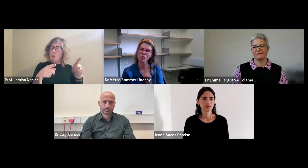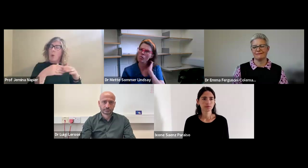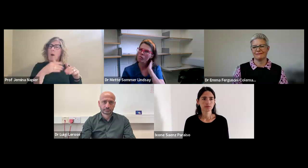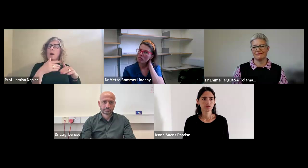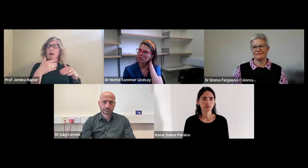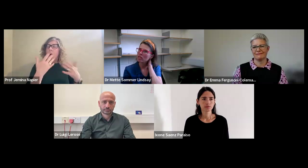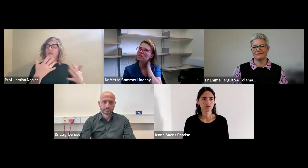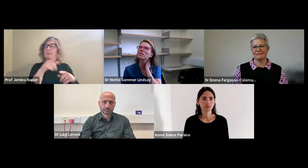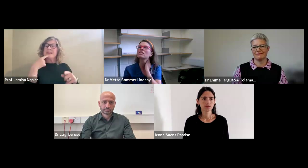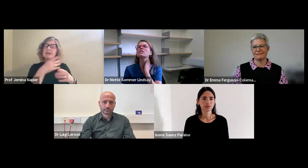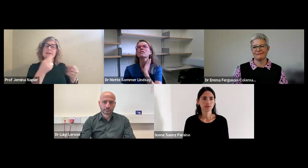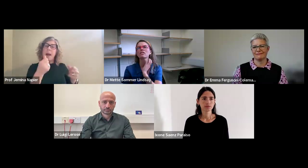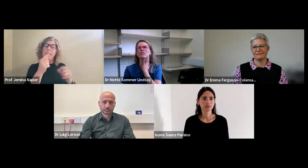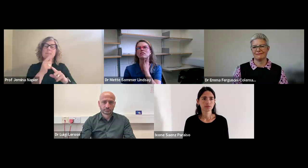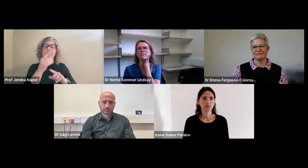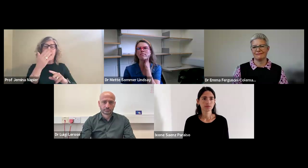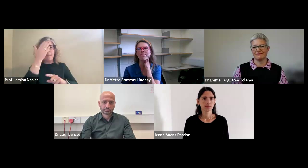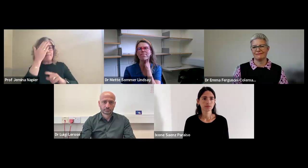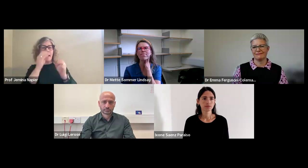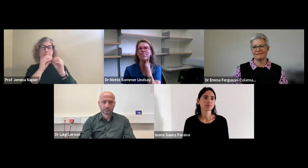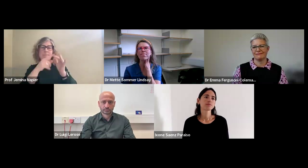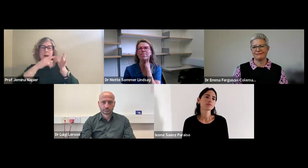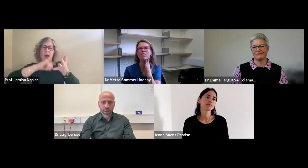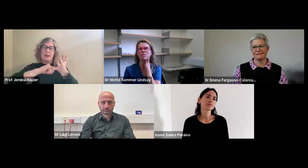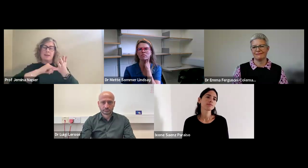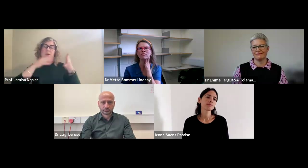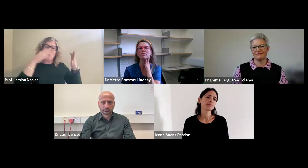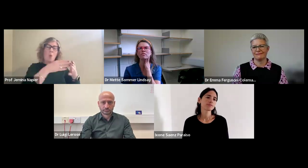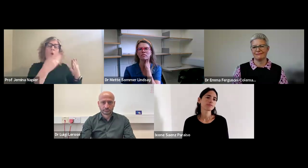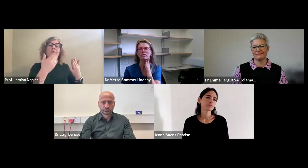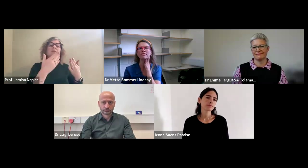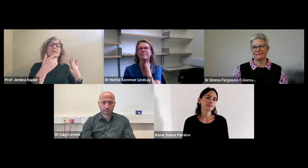you as deaf academics? Does it meet your needs, does it fit with what's going on, or is there